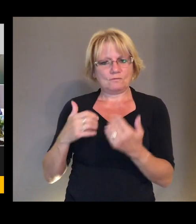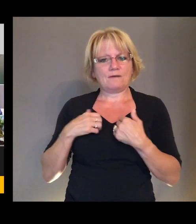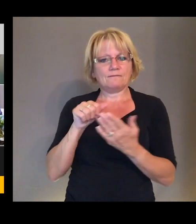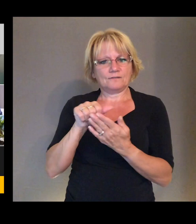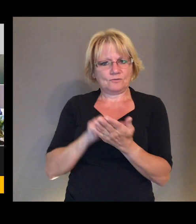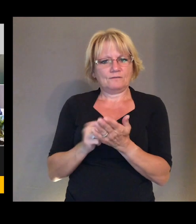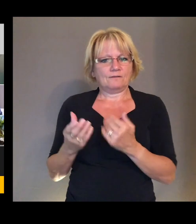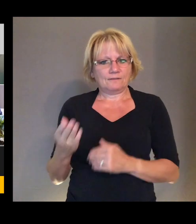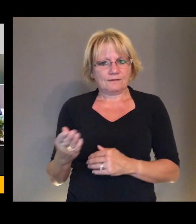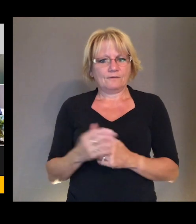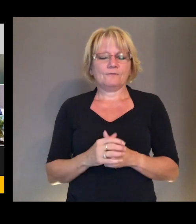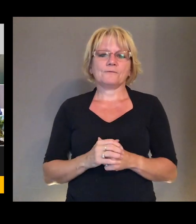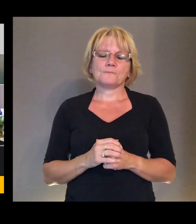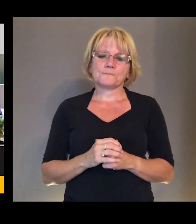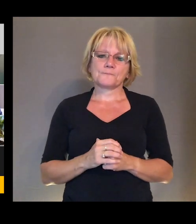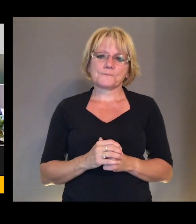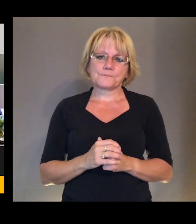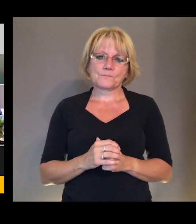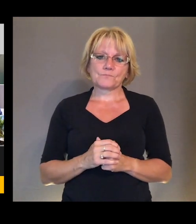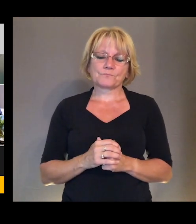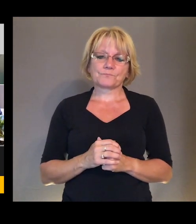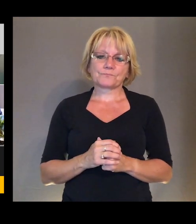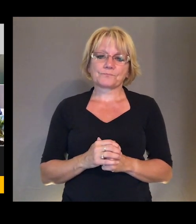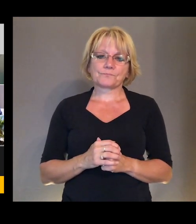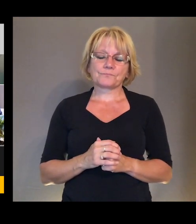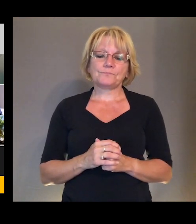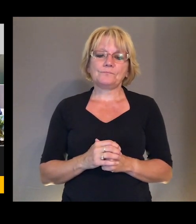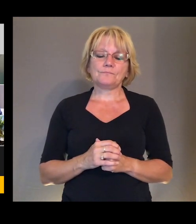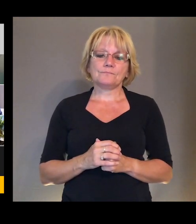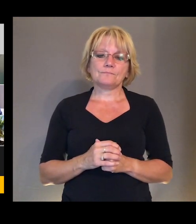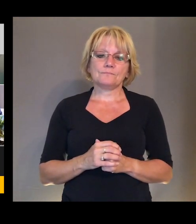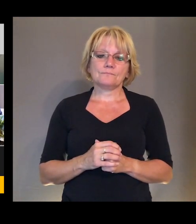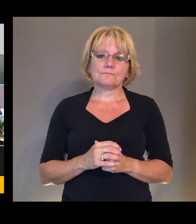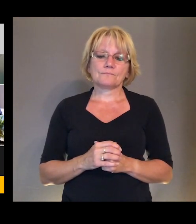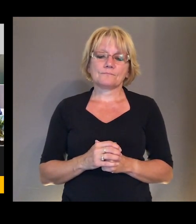you did have an agenda and it should be there. Once we go into the...